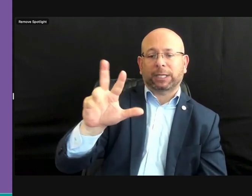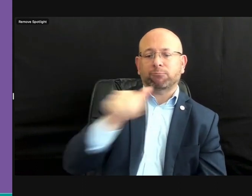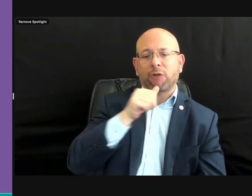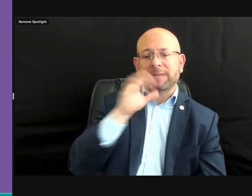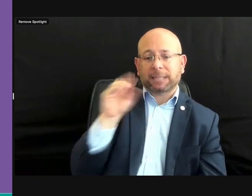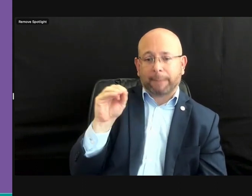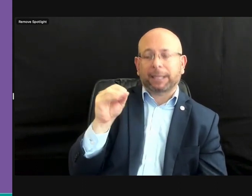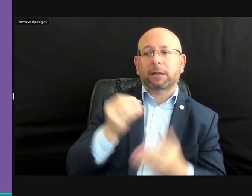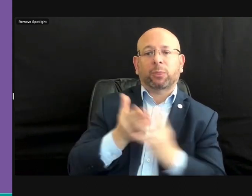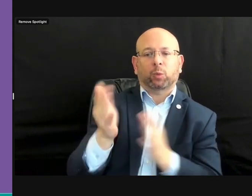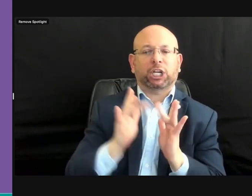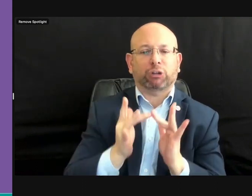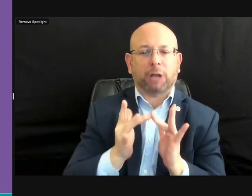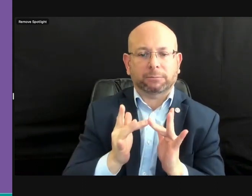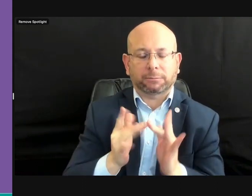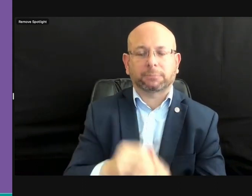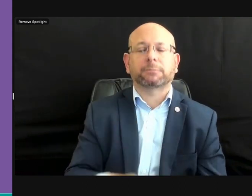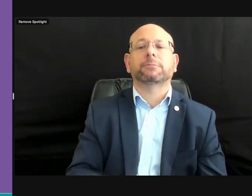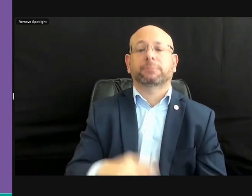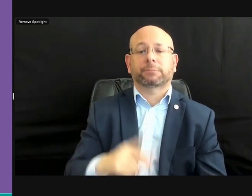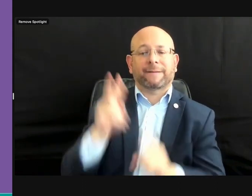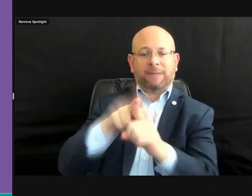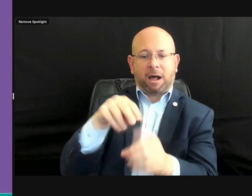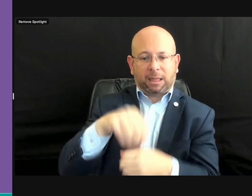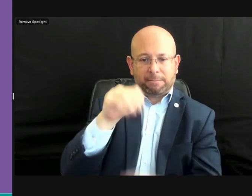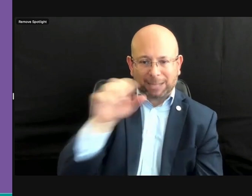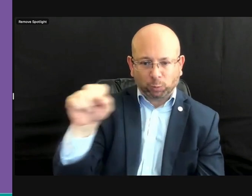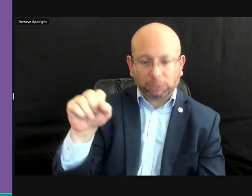entity via the internet. This was filed in Massachusetts.